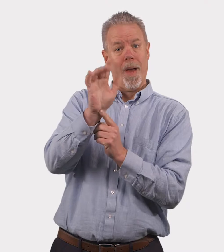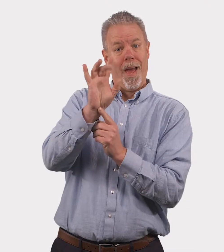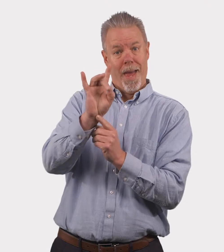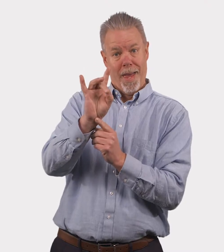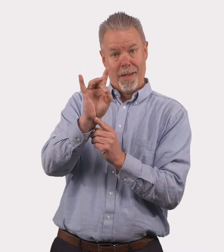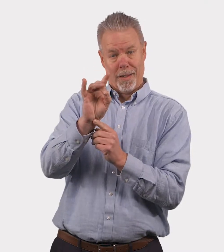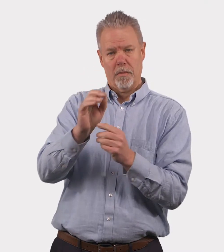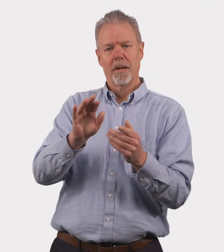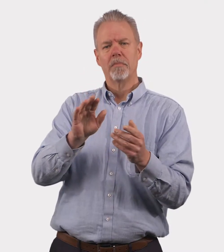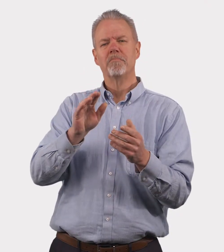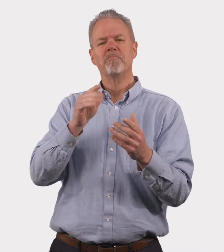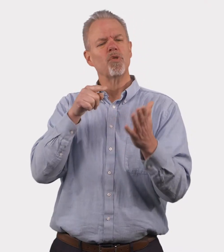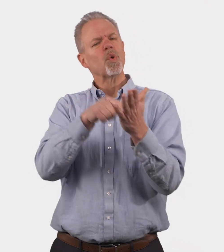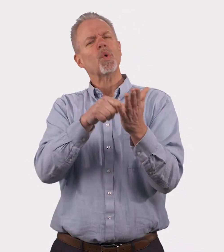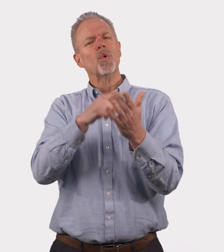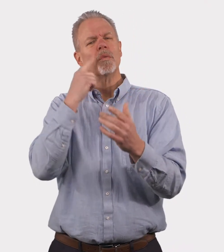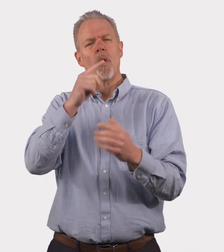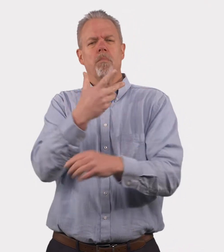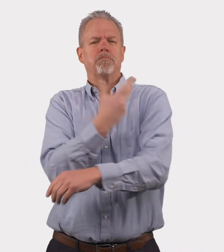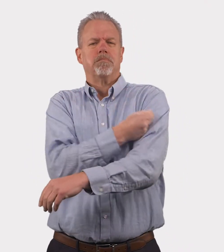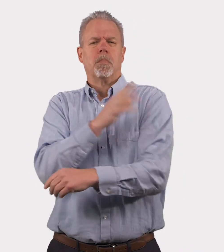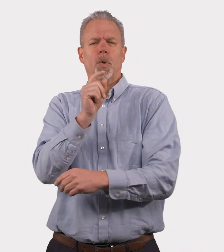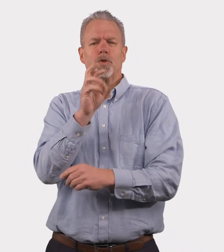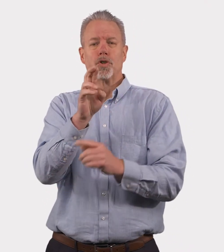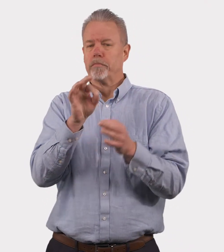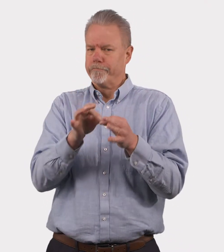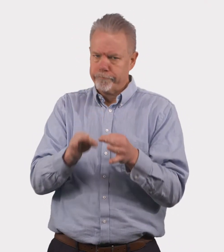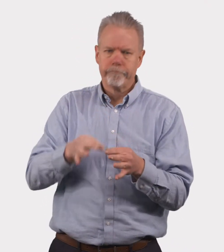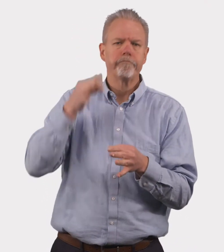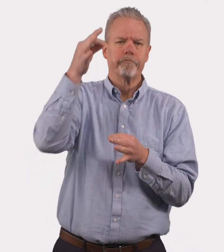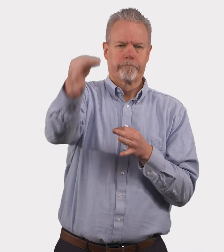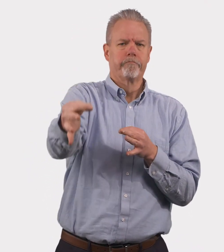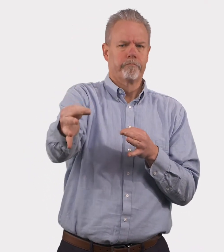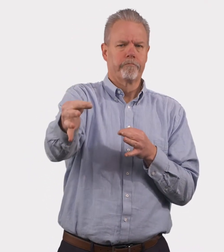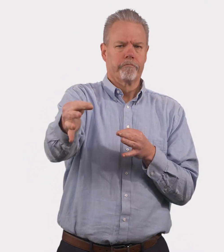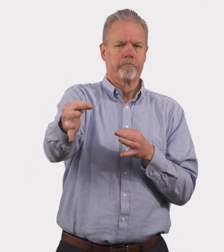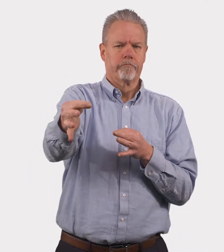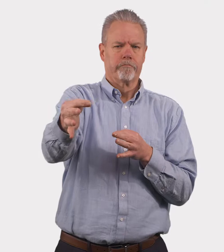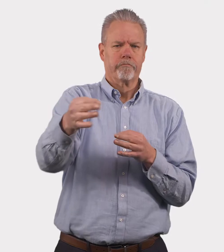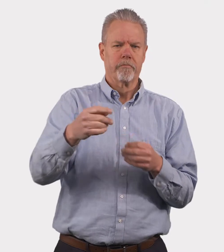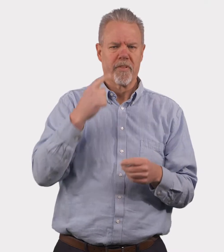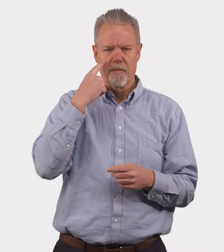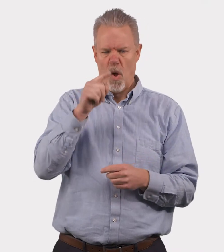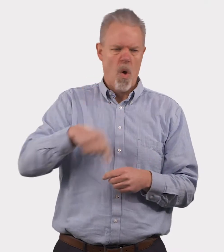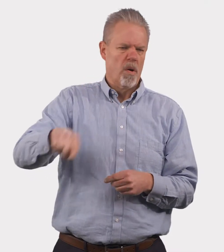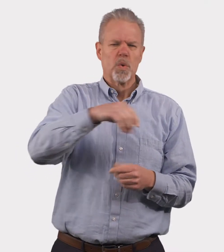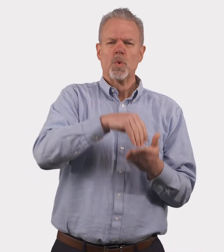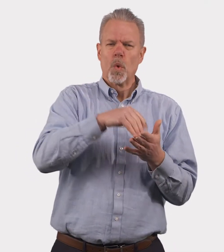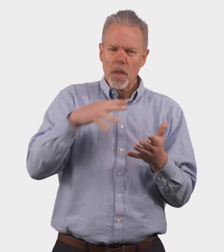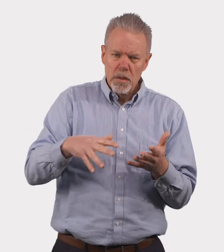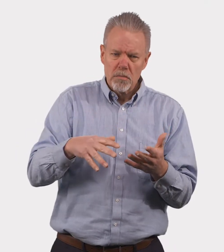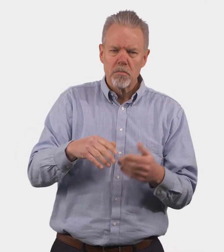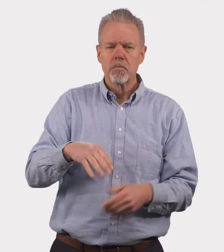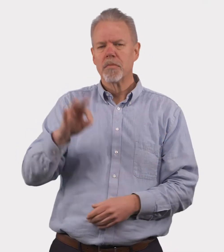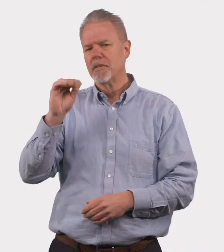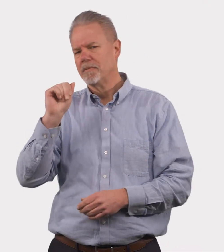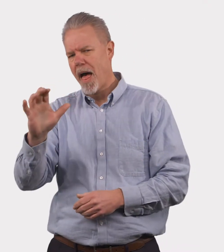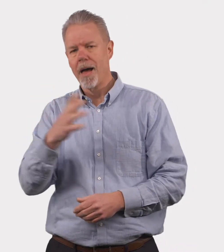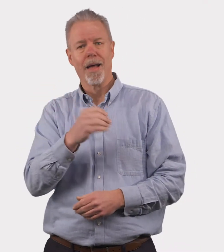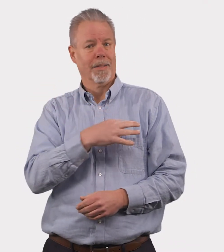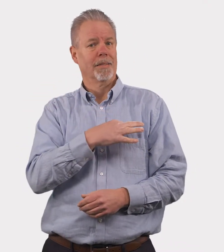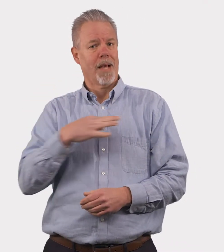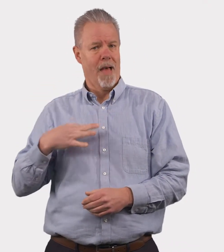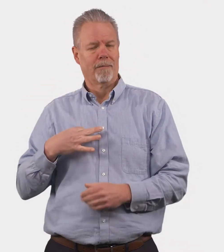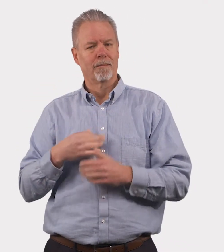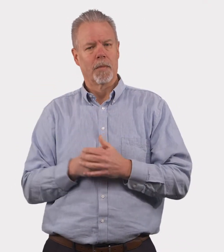Today, we are announcing that we are postponing the February 28 booster deadline for students,